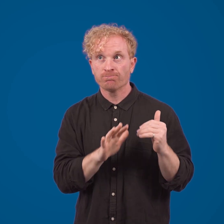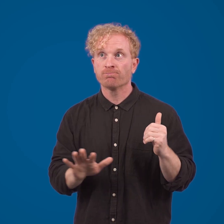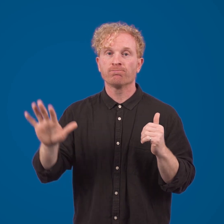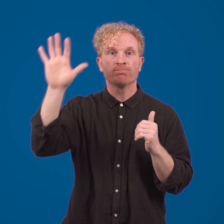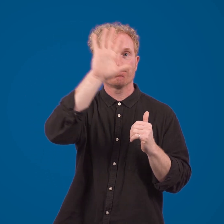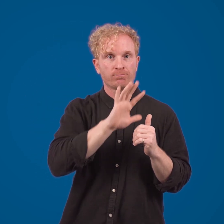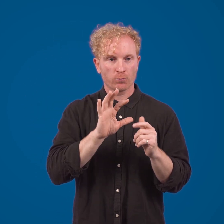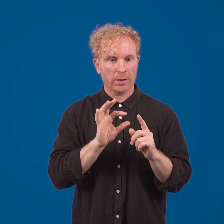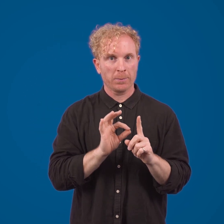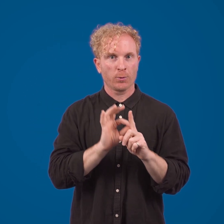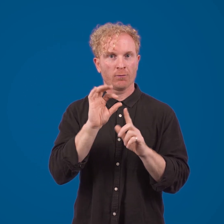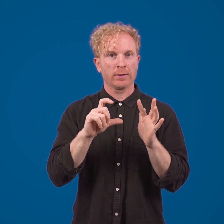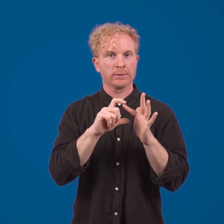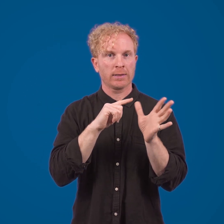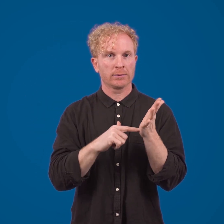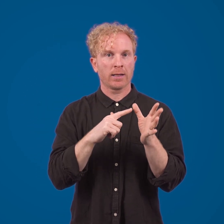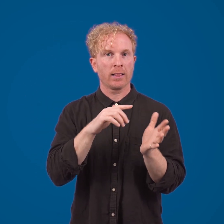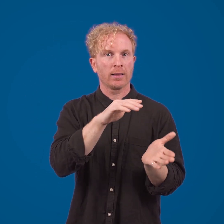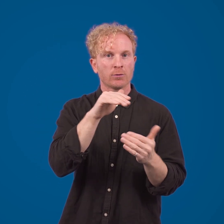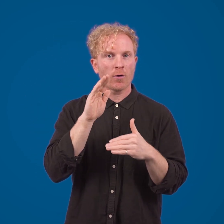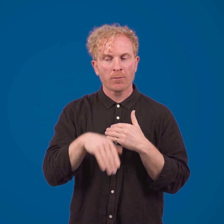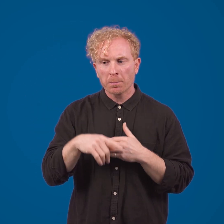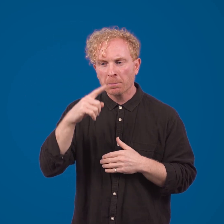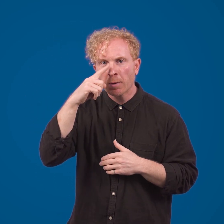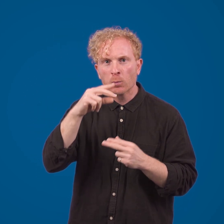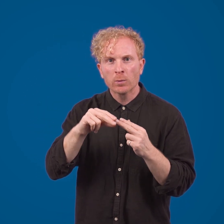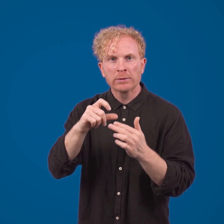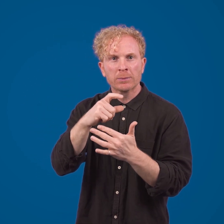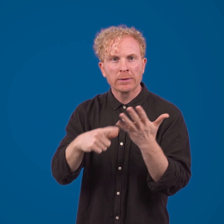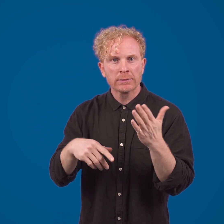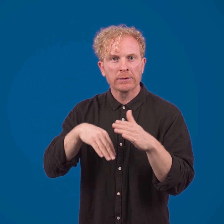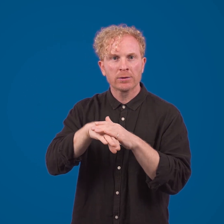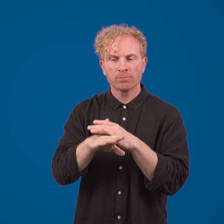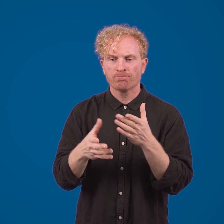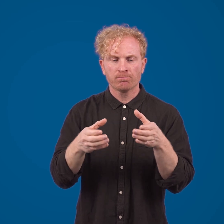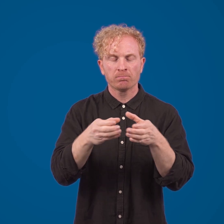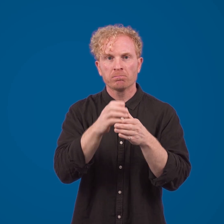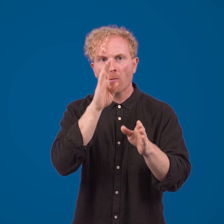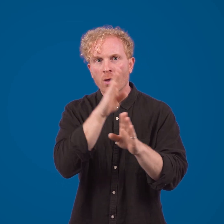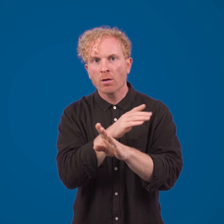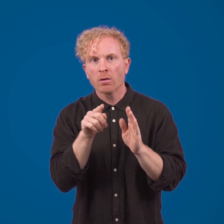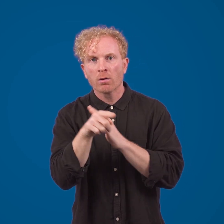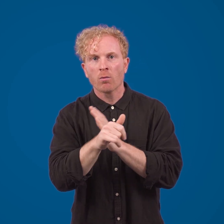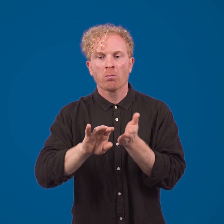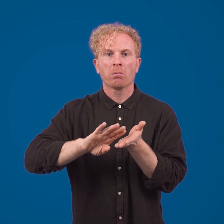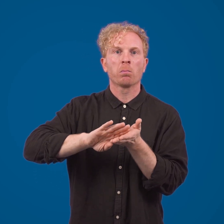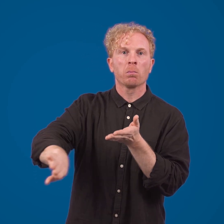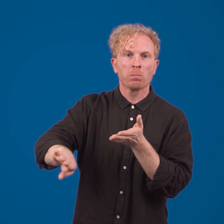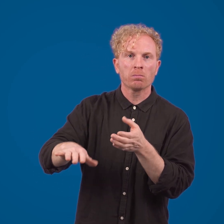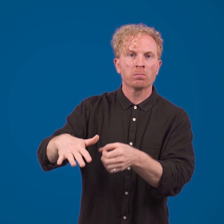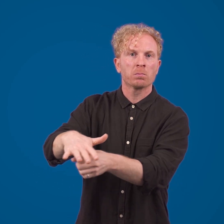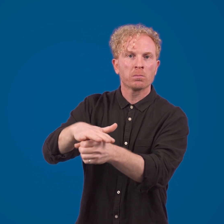Improved data collection about people with disability in closed and segregated settings,